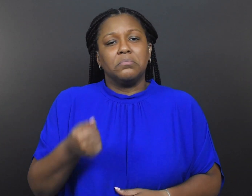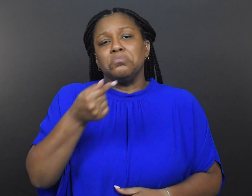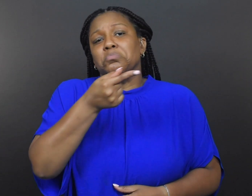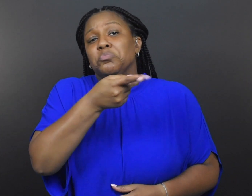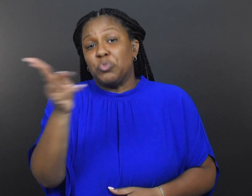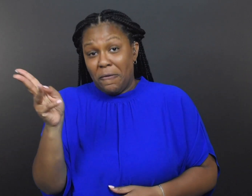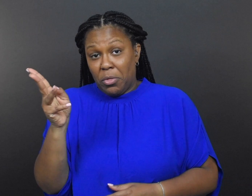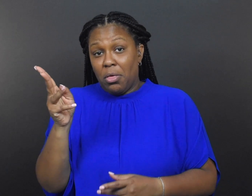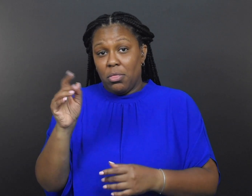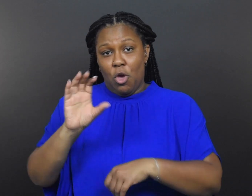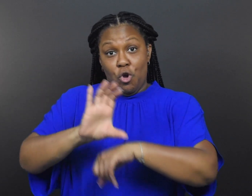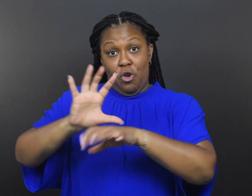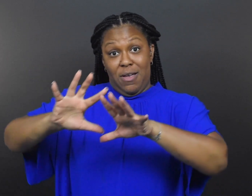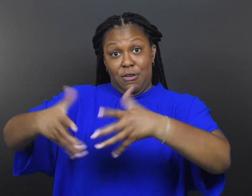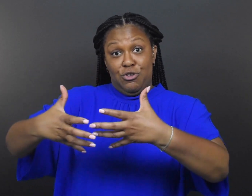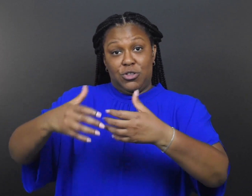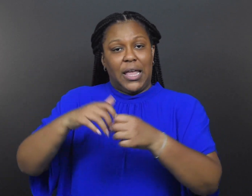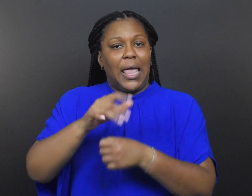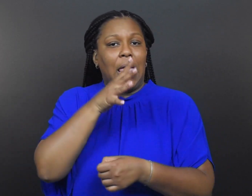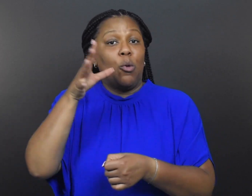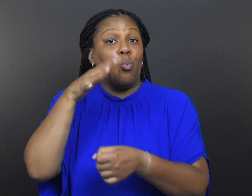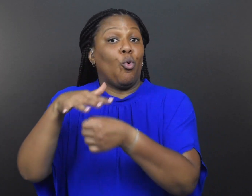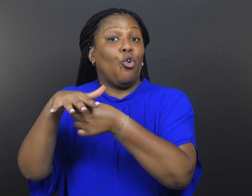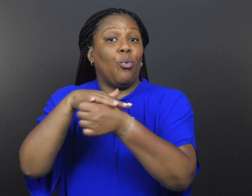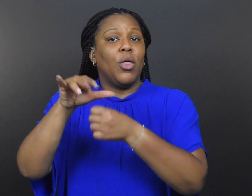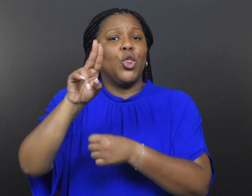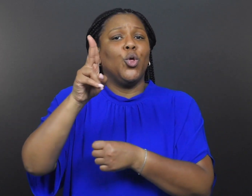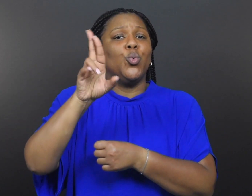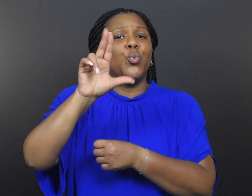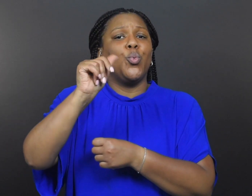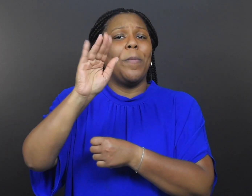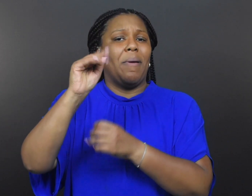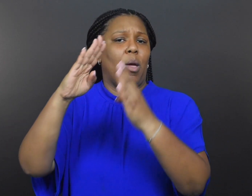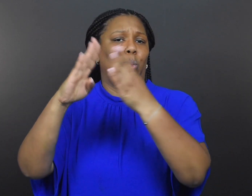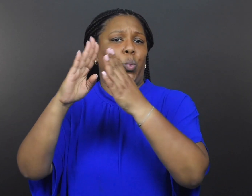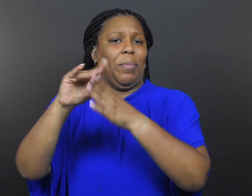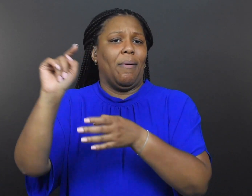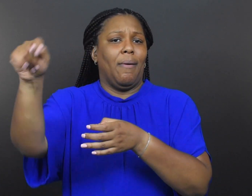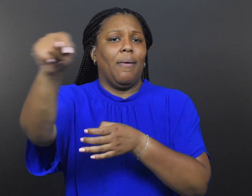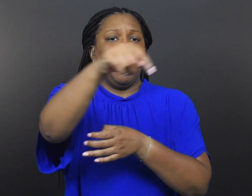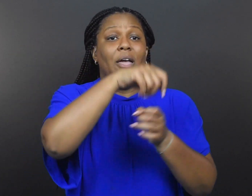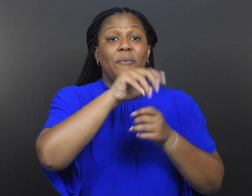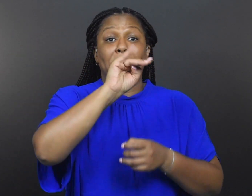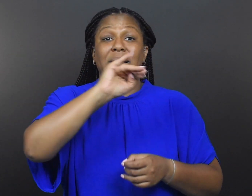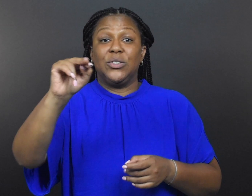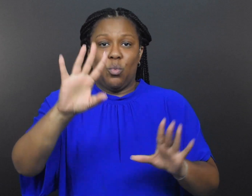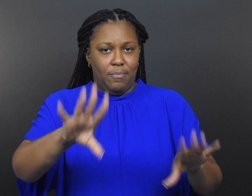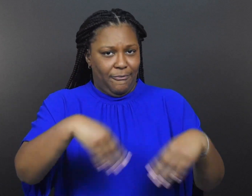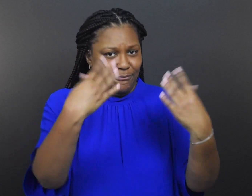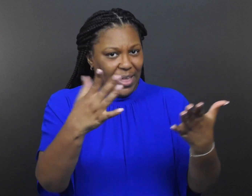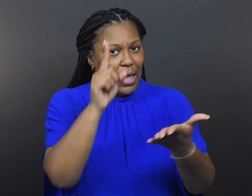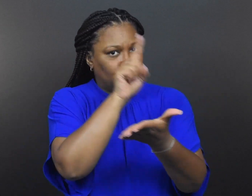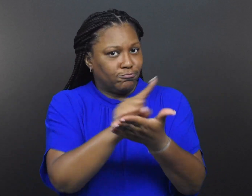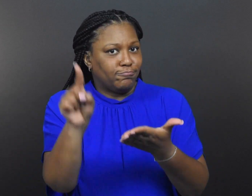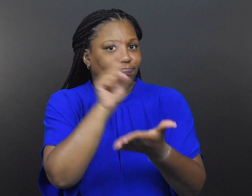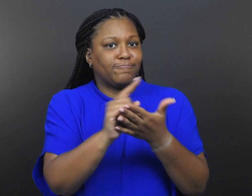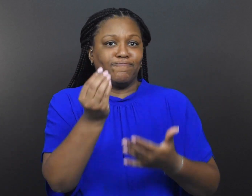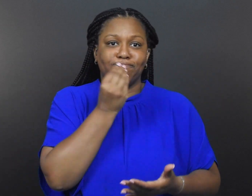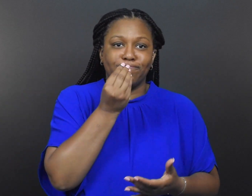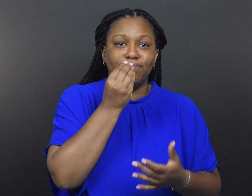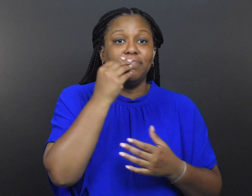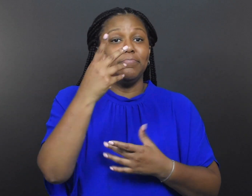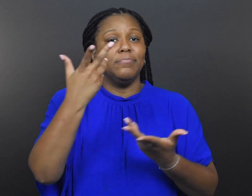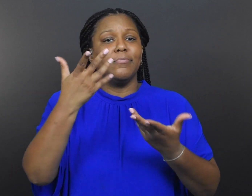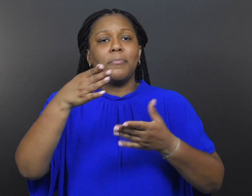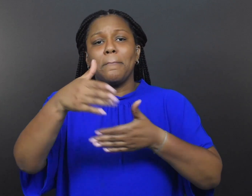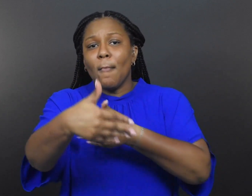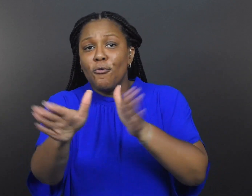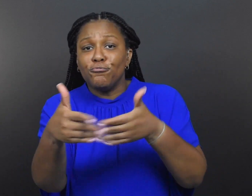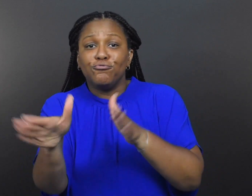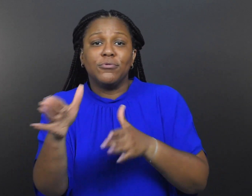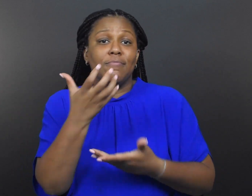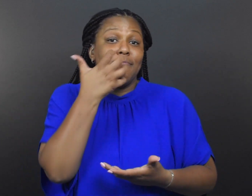Several congregations in rural and urban Minnesota provided weekly food packages and hot meals,